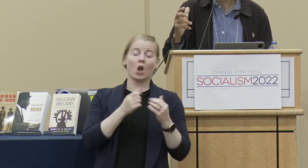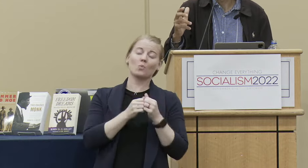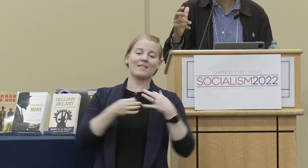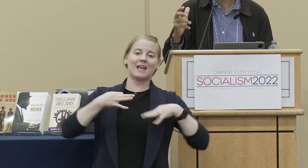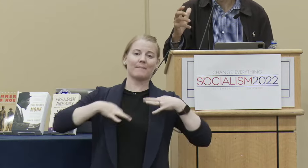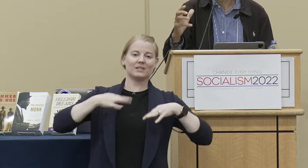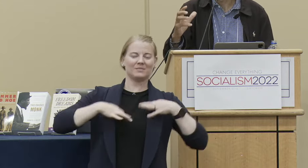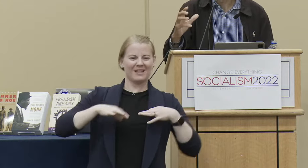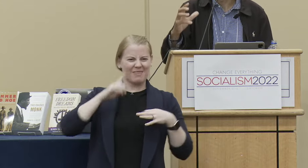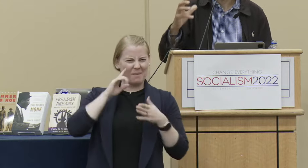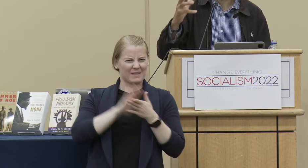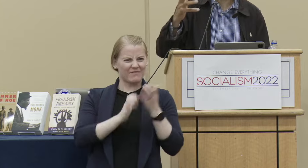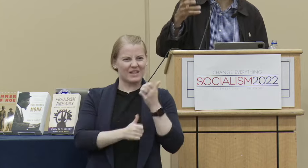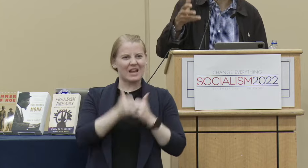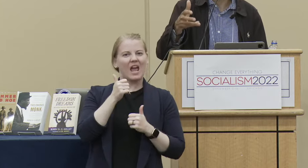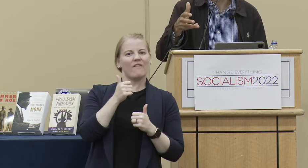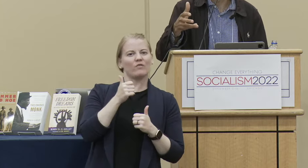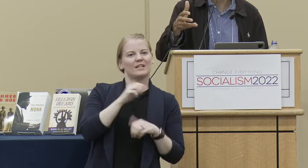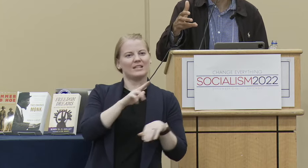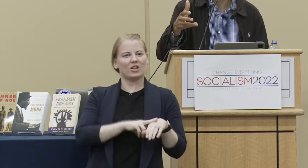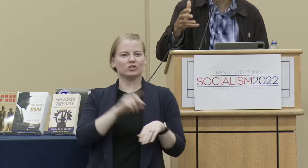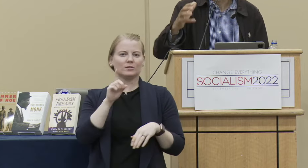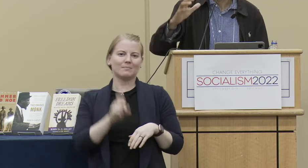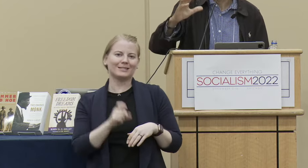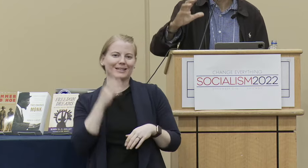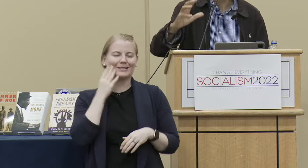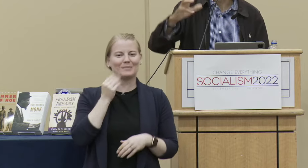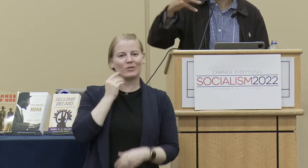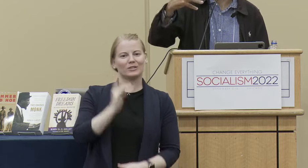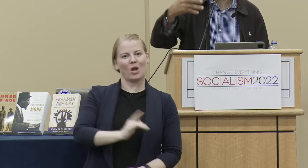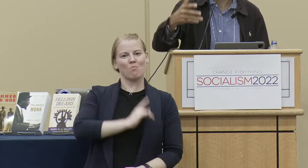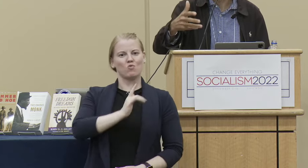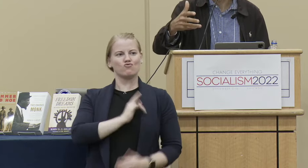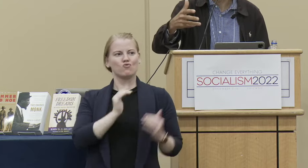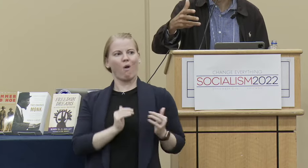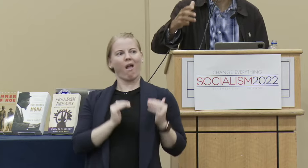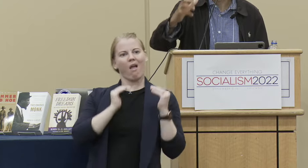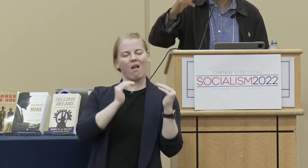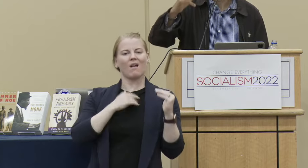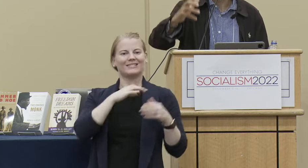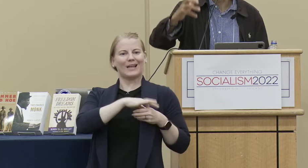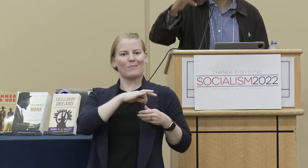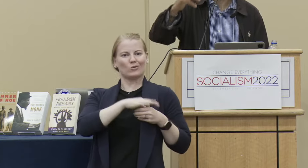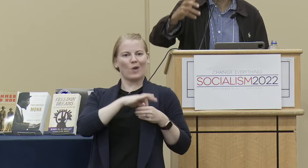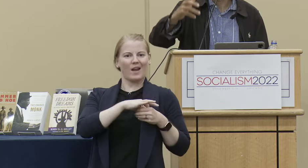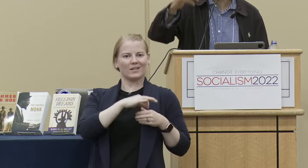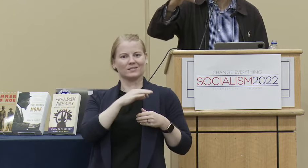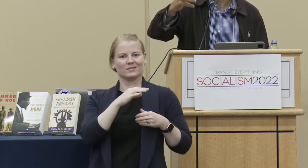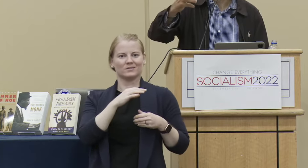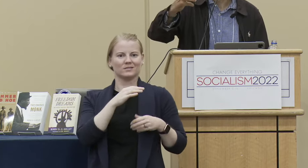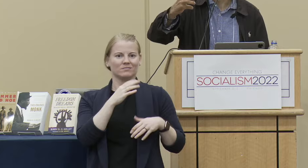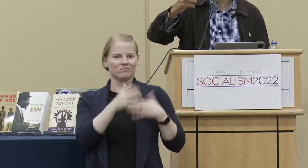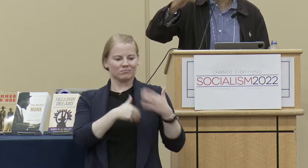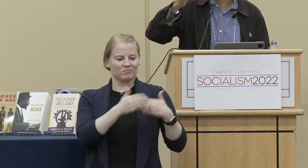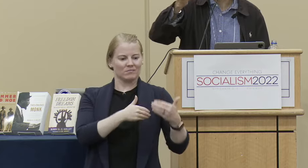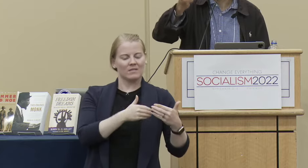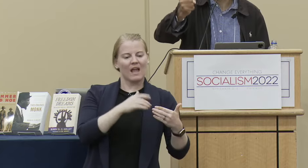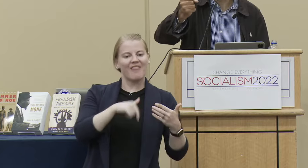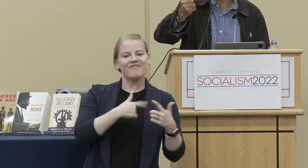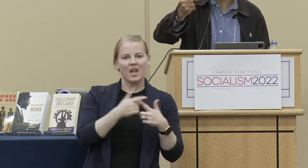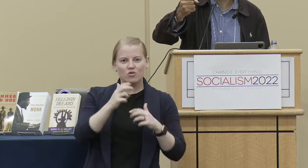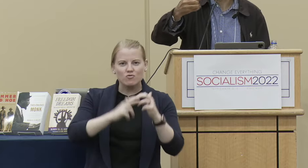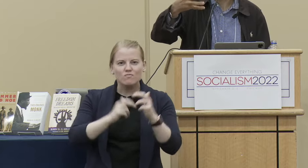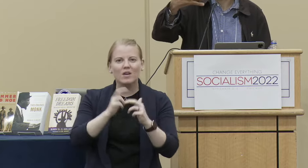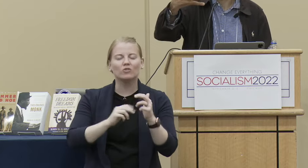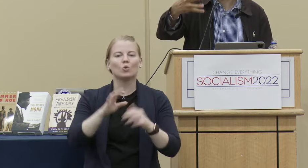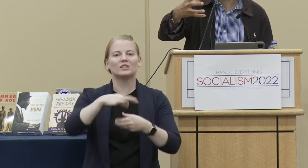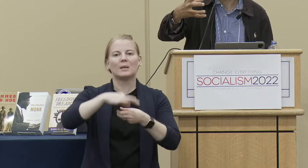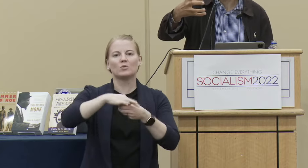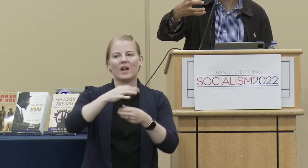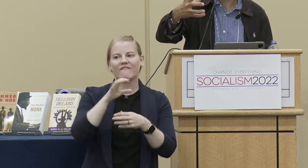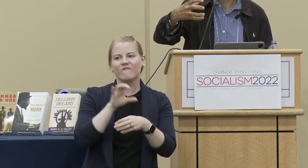Capitalism , socialism, then . Then you build productive